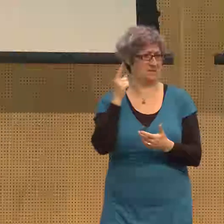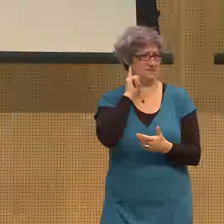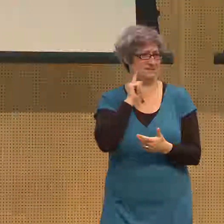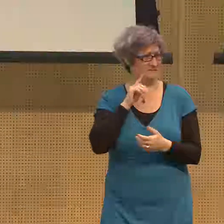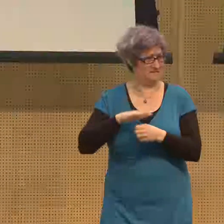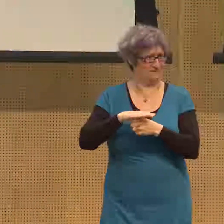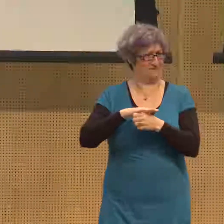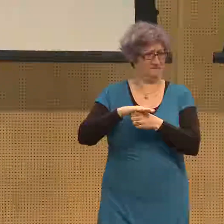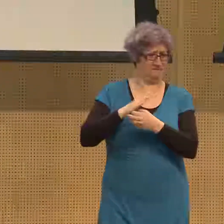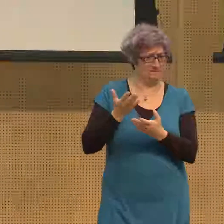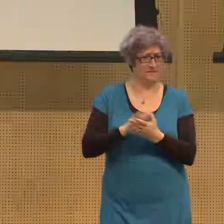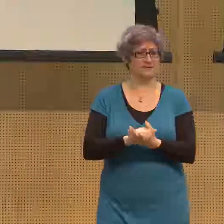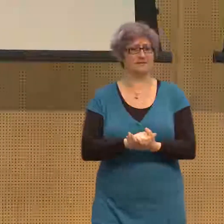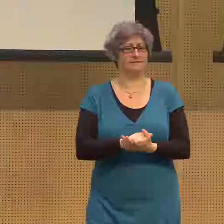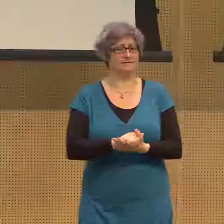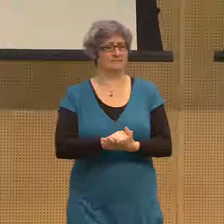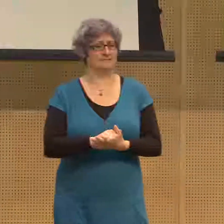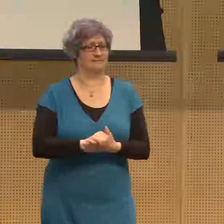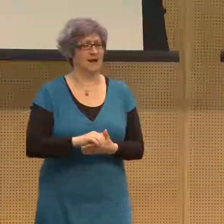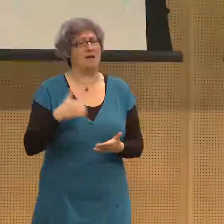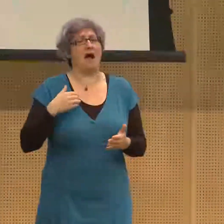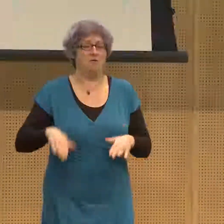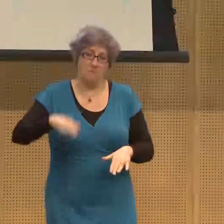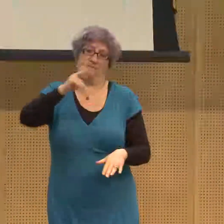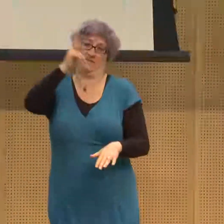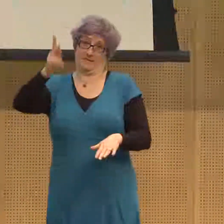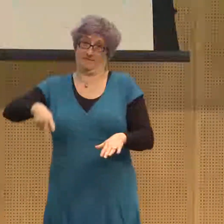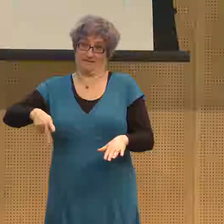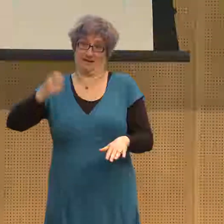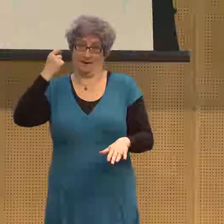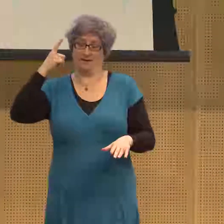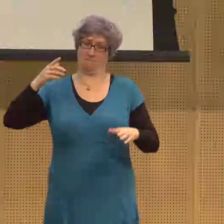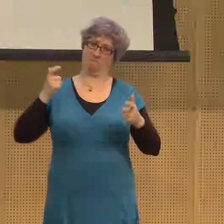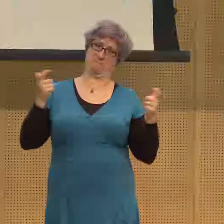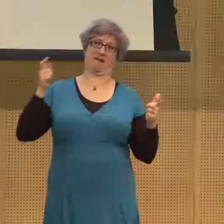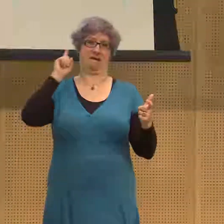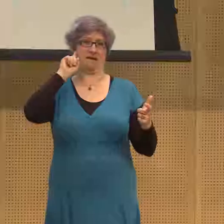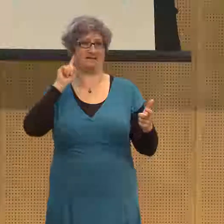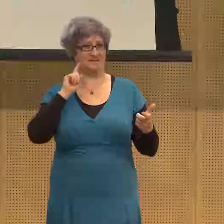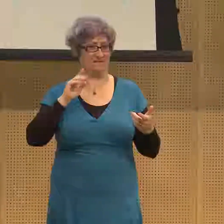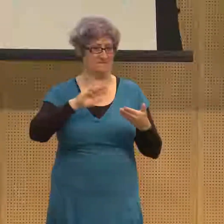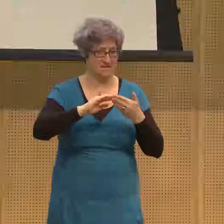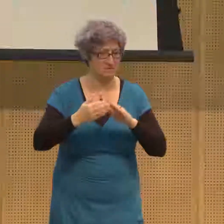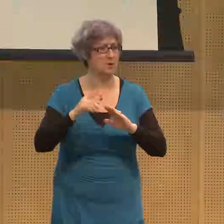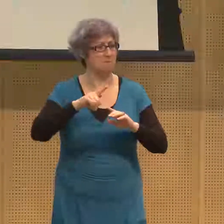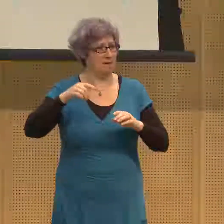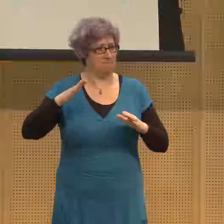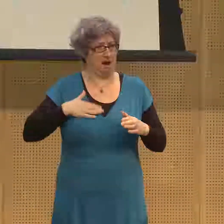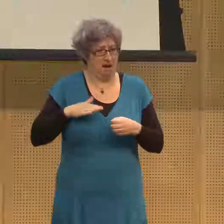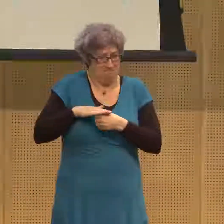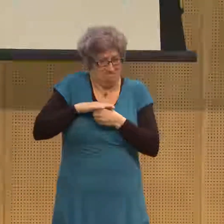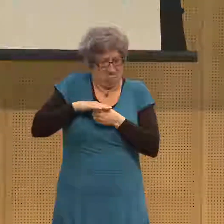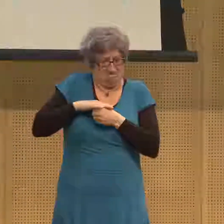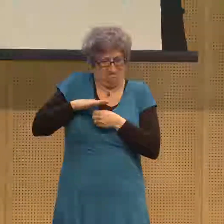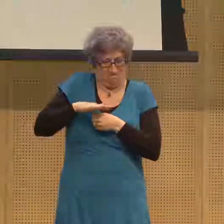But in my area where I was raised, my parents were the only deaf in the area.